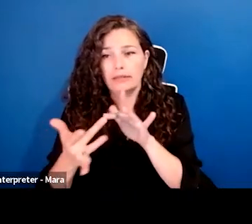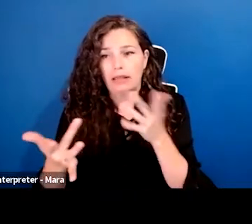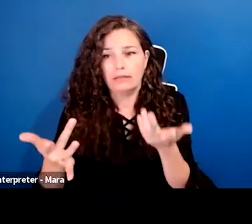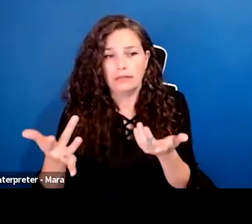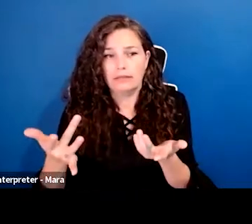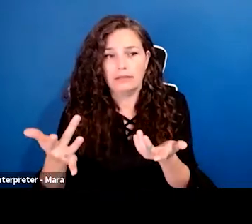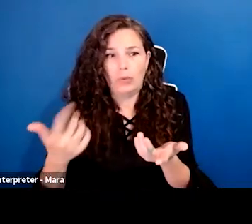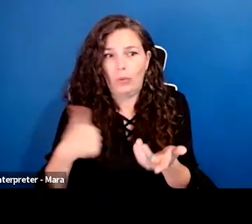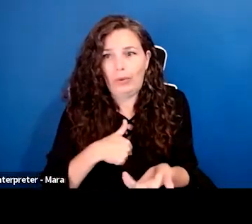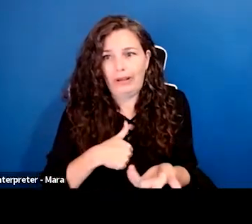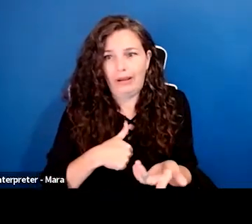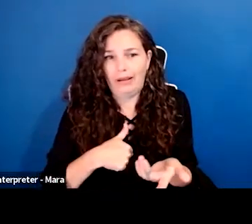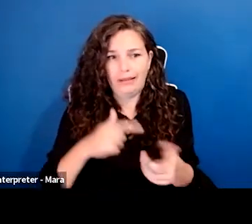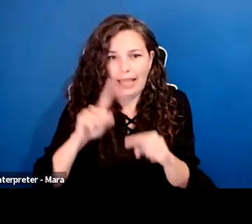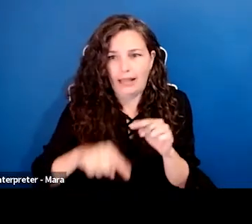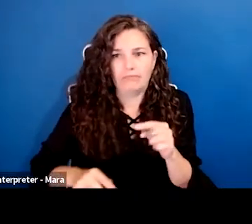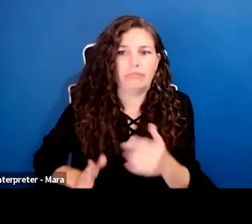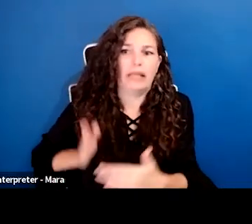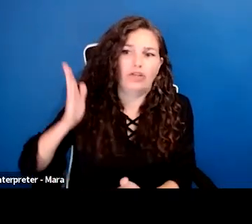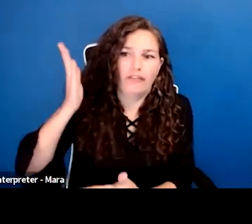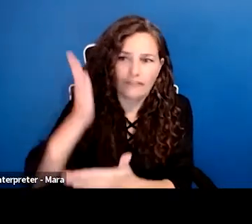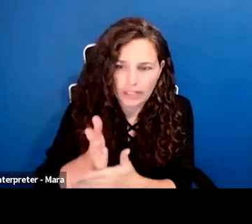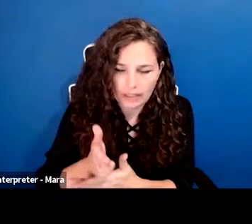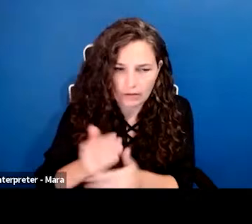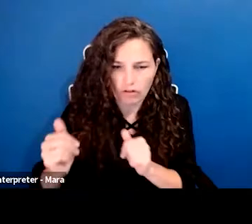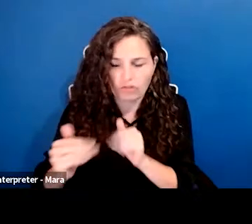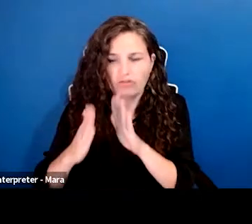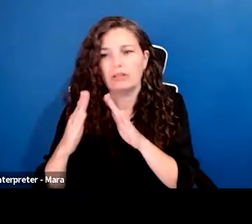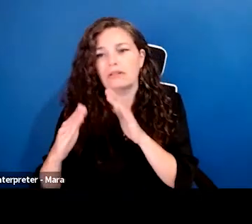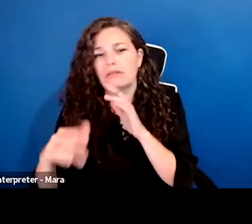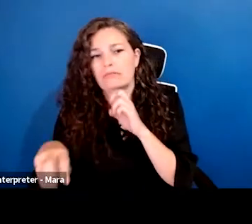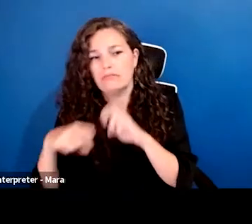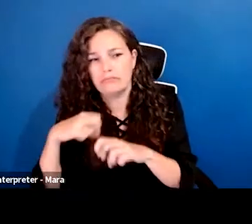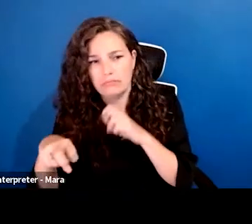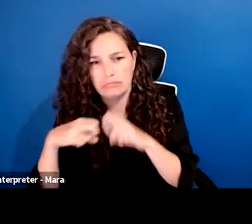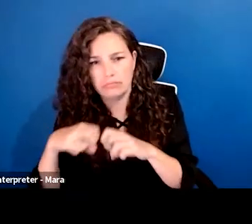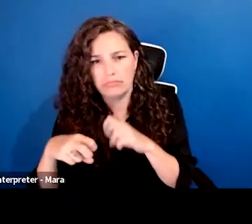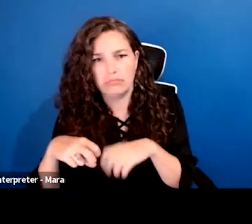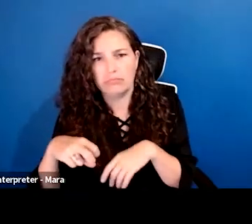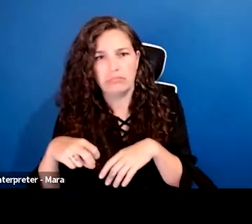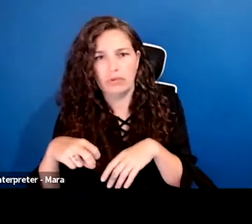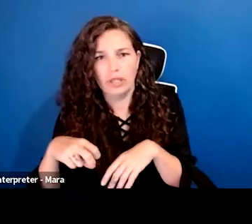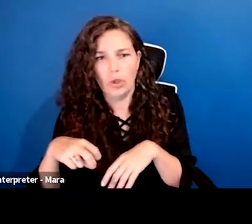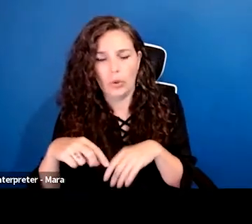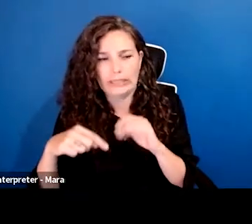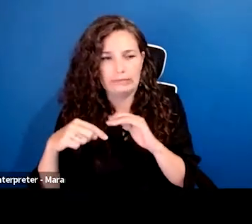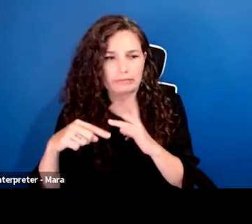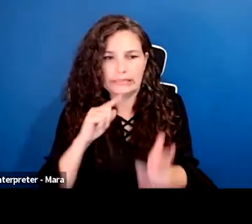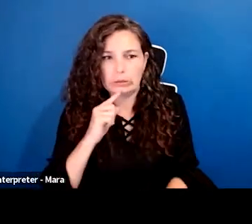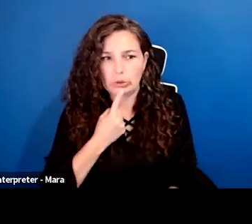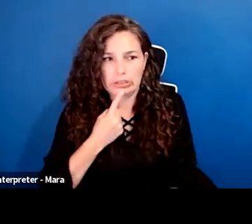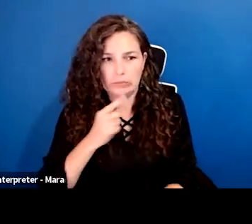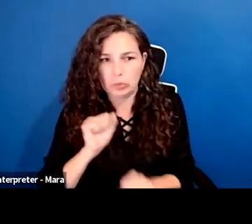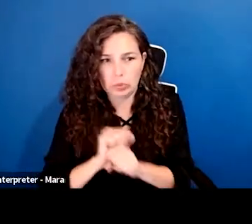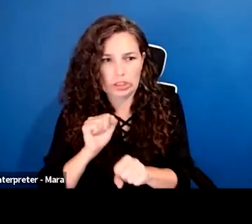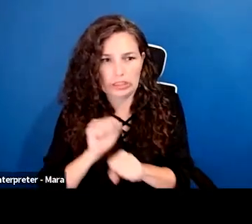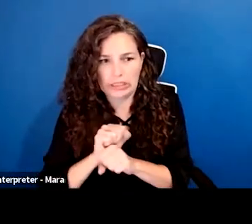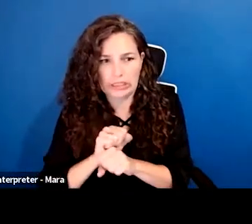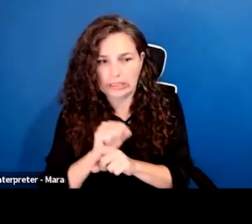of safety or working or extreme working conditions. Fear of retaliation remains too often an inhibitor